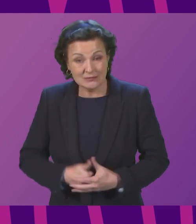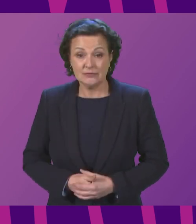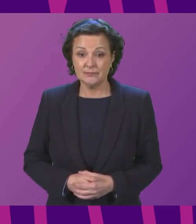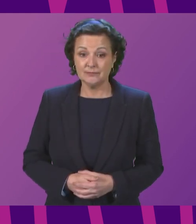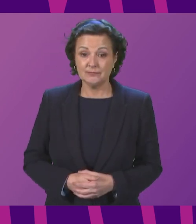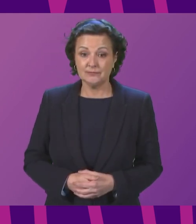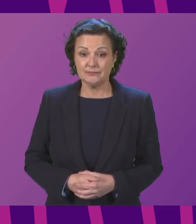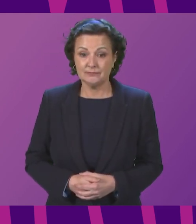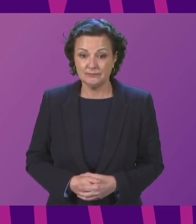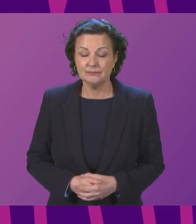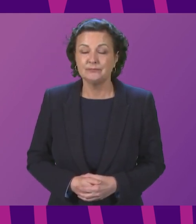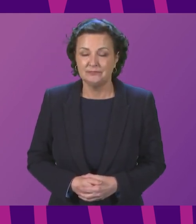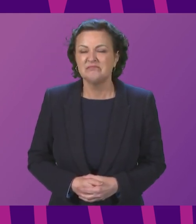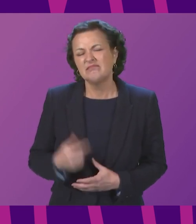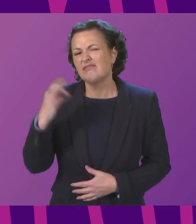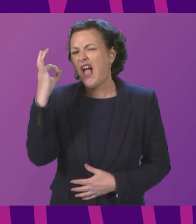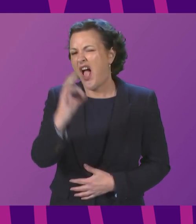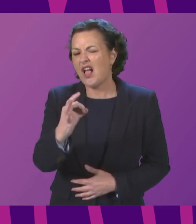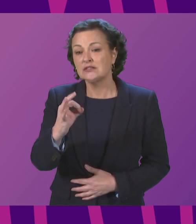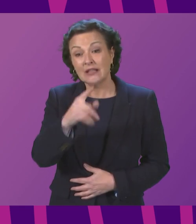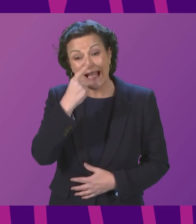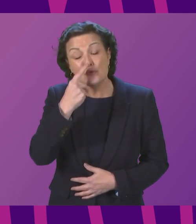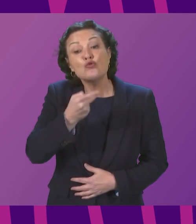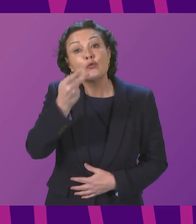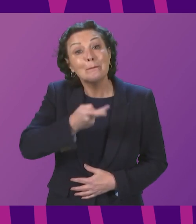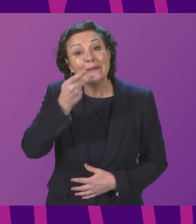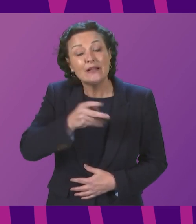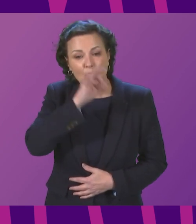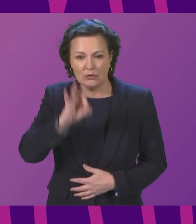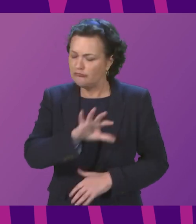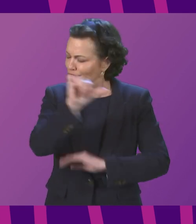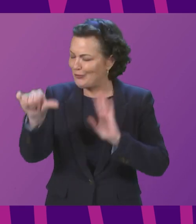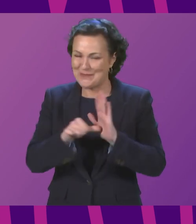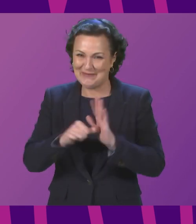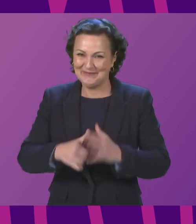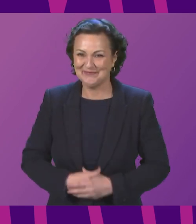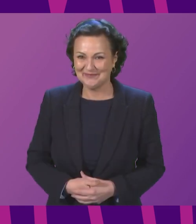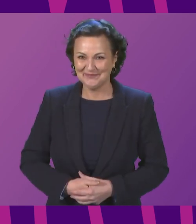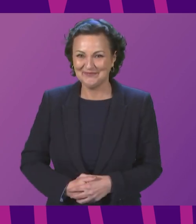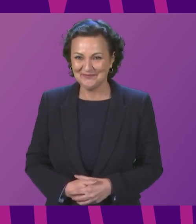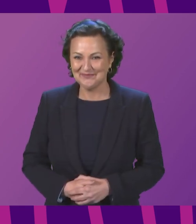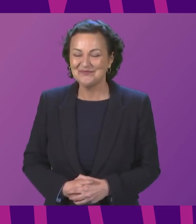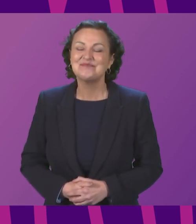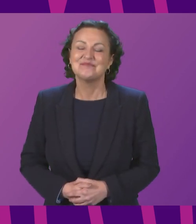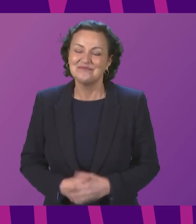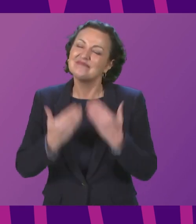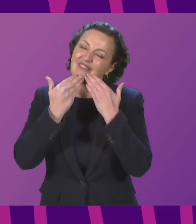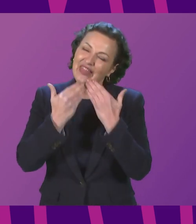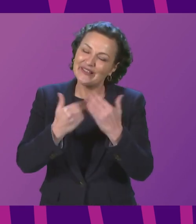Please begin again, Mr McMillan. That is no problem. Thank you, Presiding Officer.